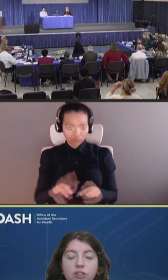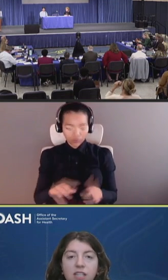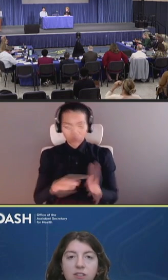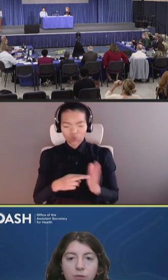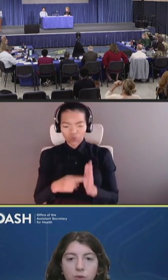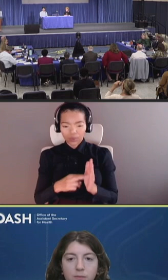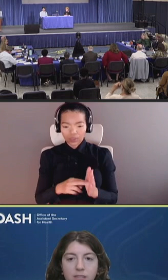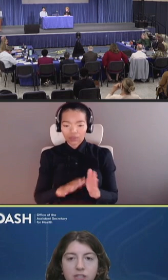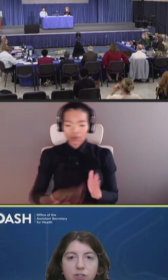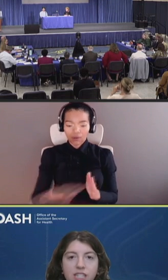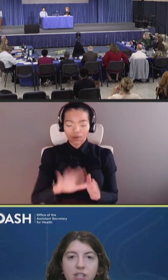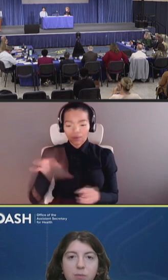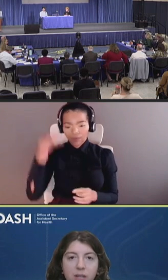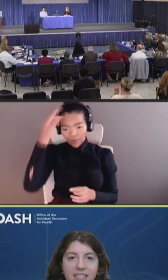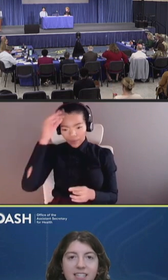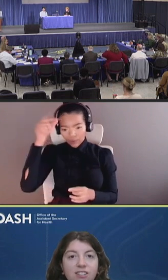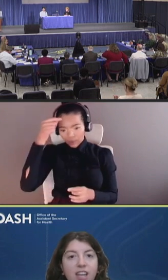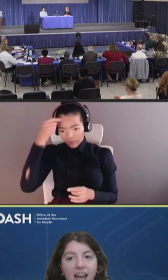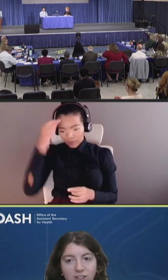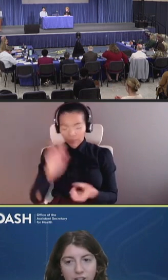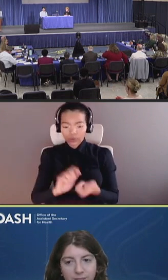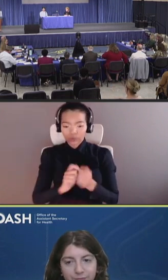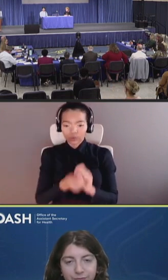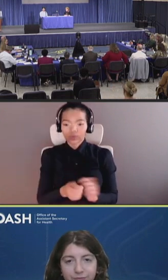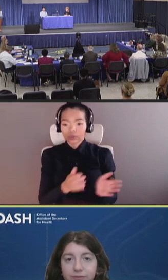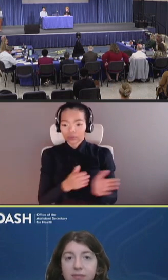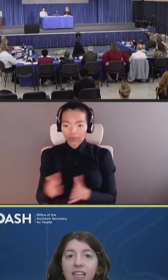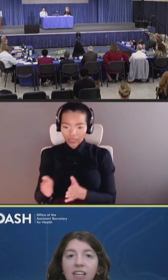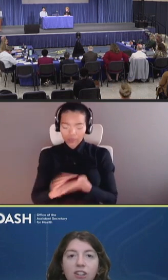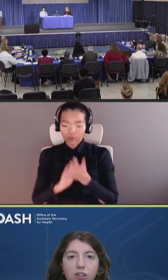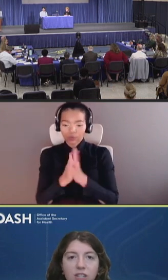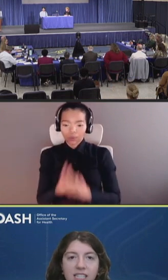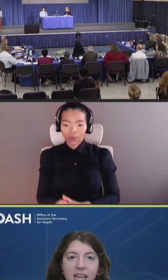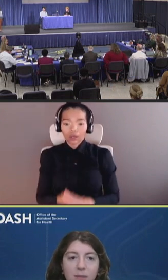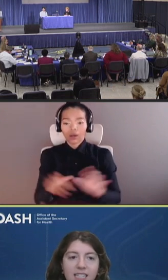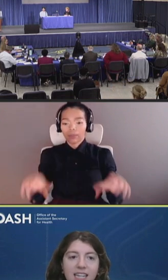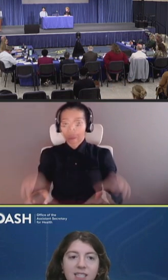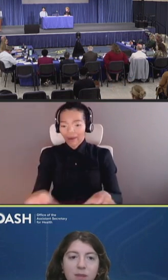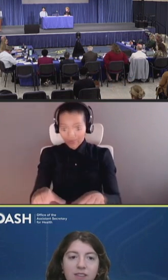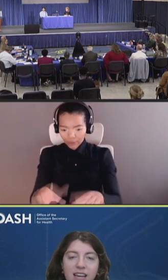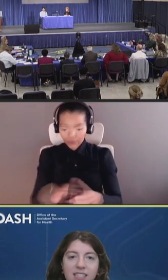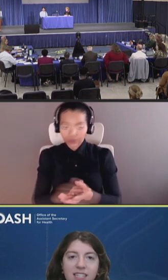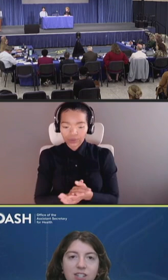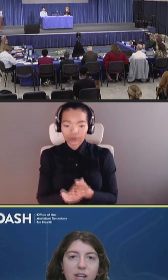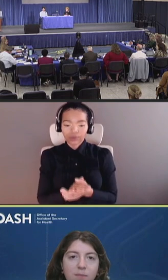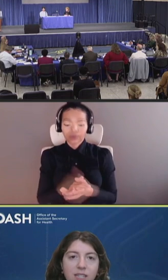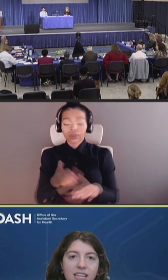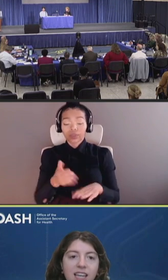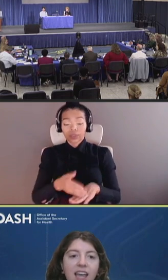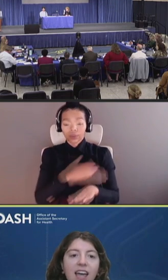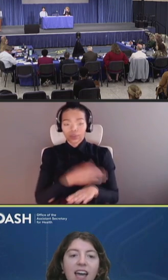transform these strategic plans into action. Increasing hepatitis B vaccination uptake and